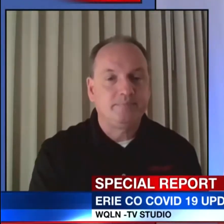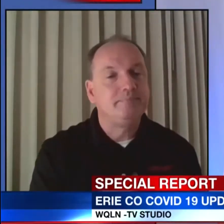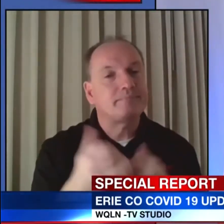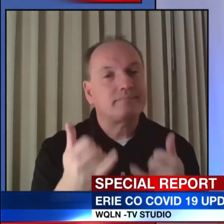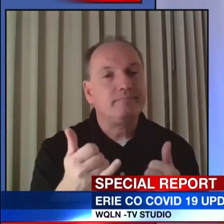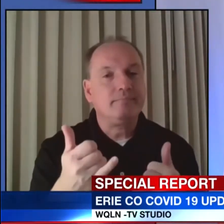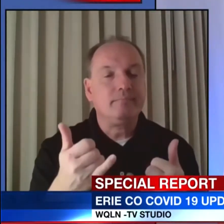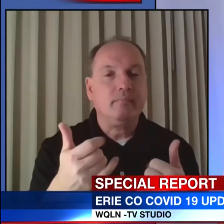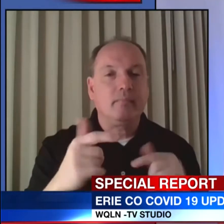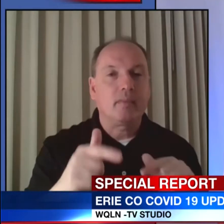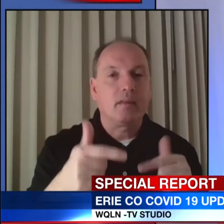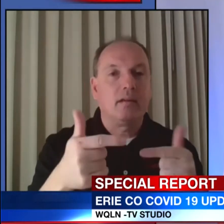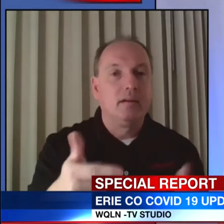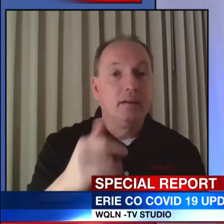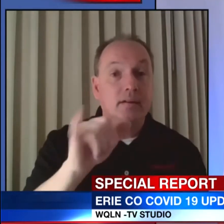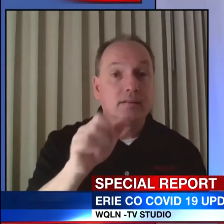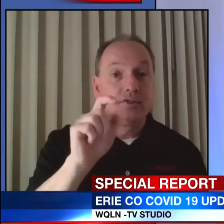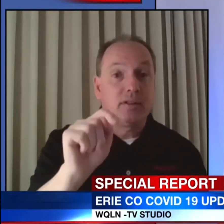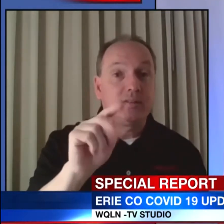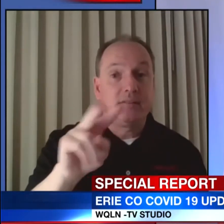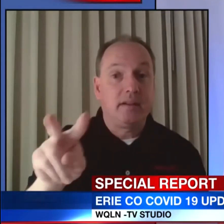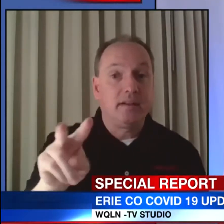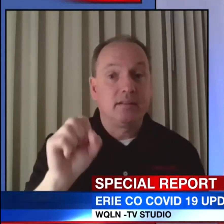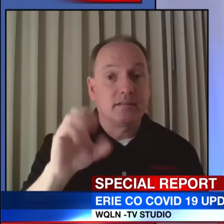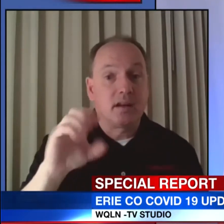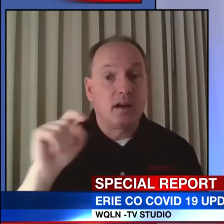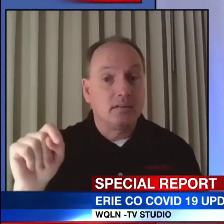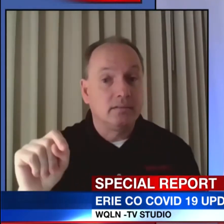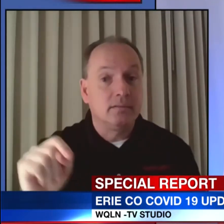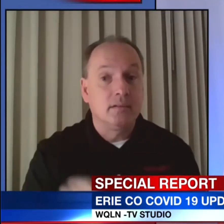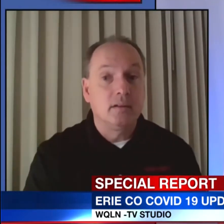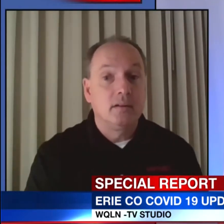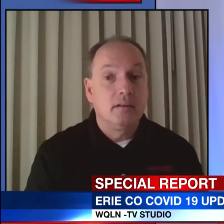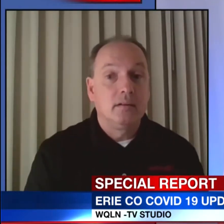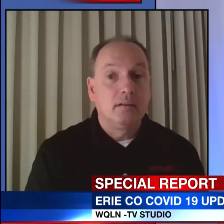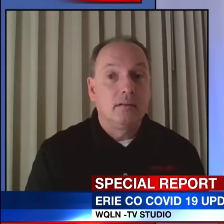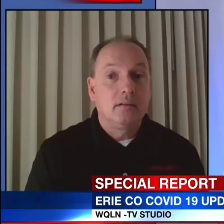OUR WEB PAGE AND YOU CAN FIND OUT MORE ABOUT THE MEDICAL RESERVE CORPS.